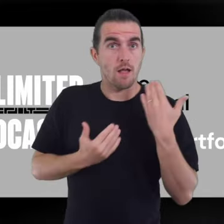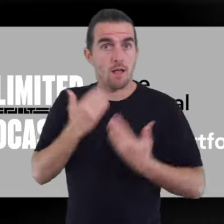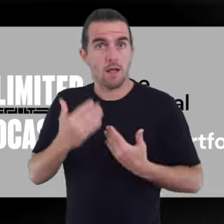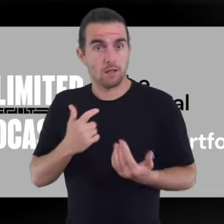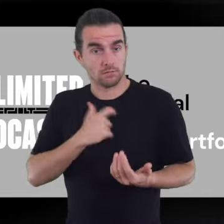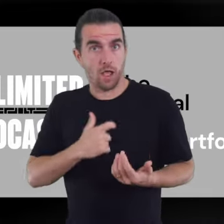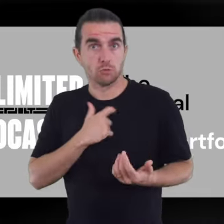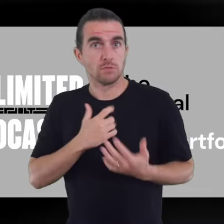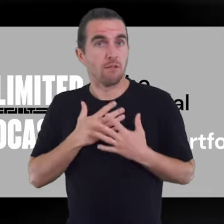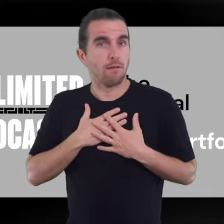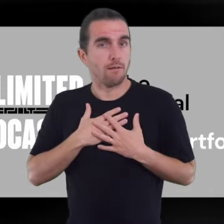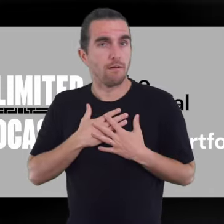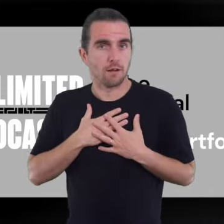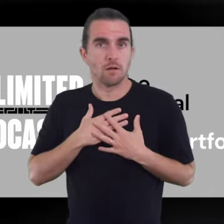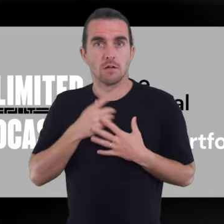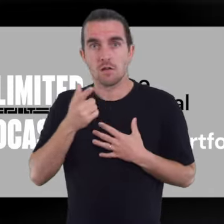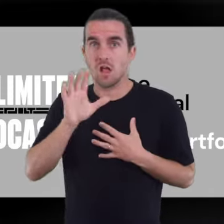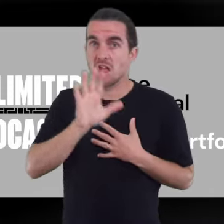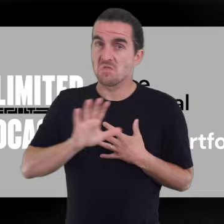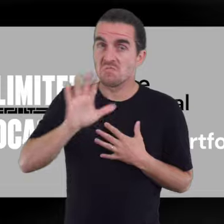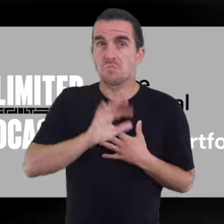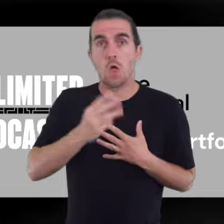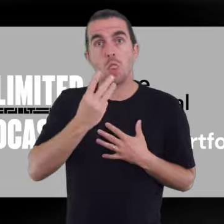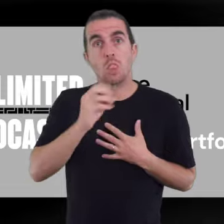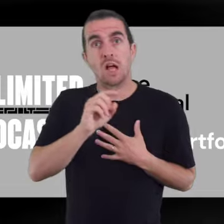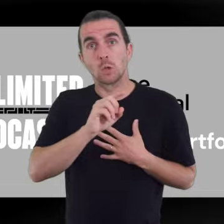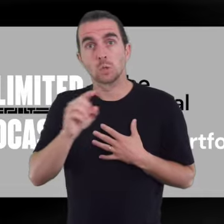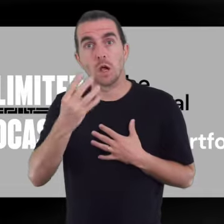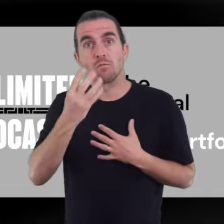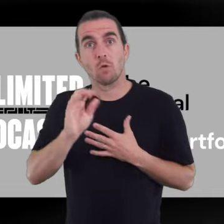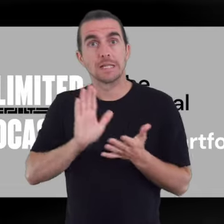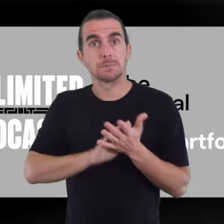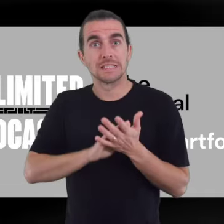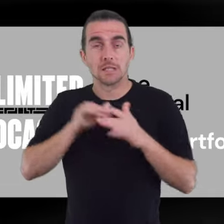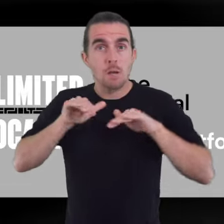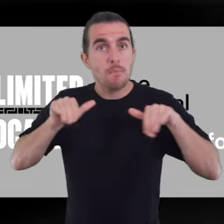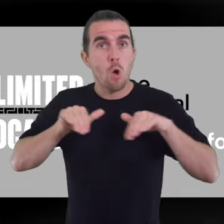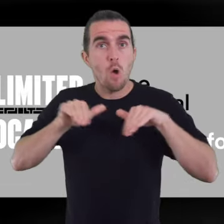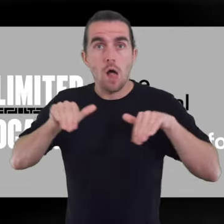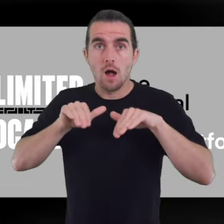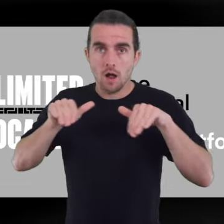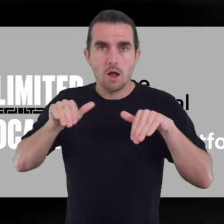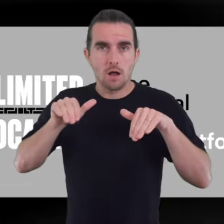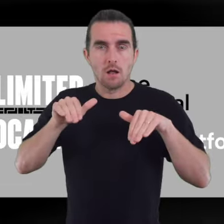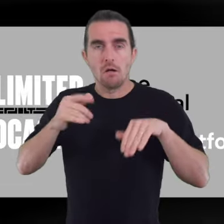as a character I guess. And you spend around 30 to 40 minutes in a pool,